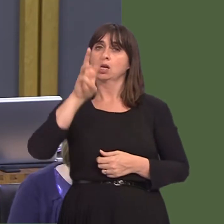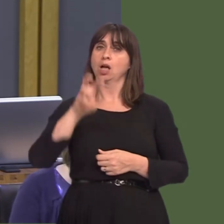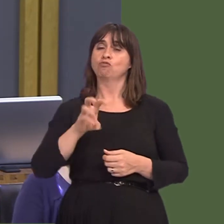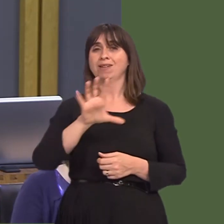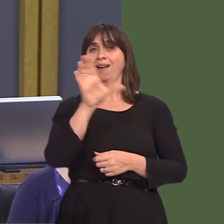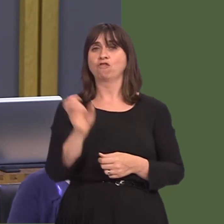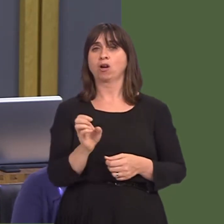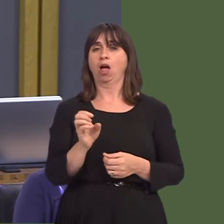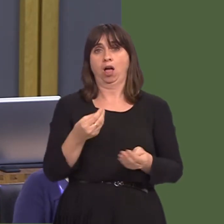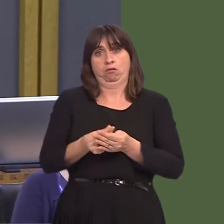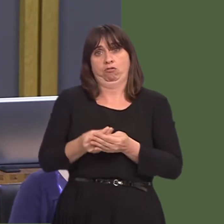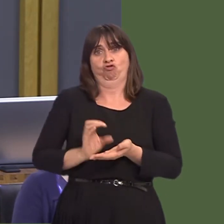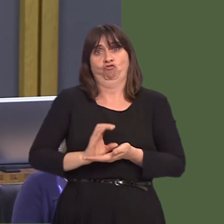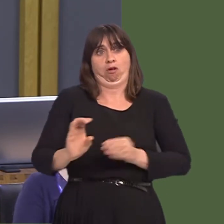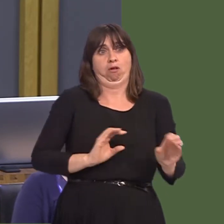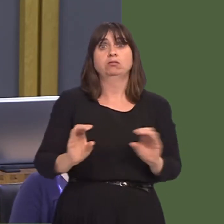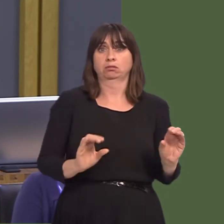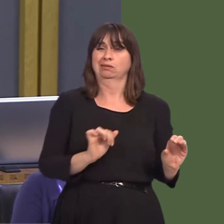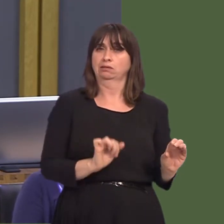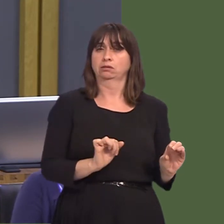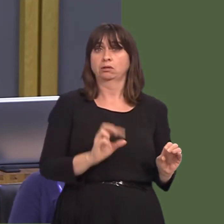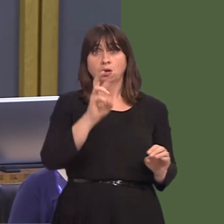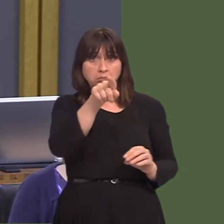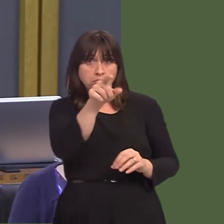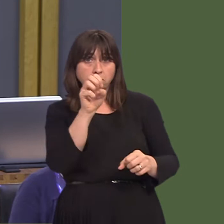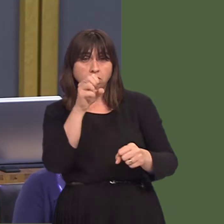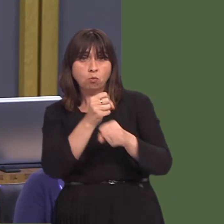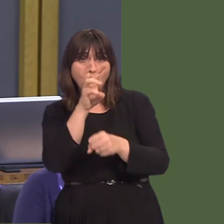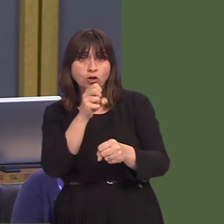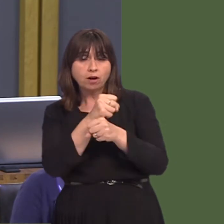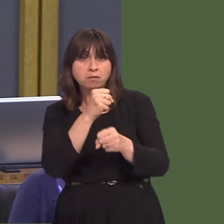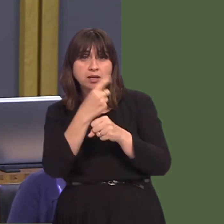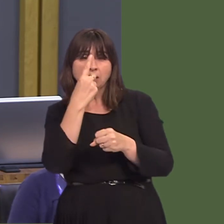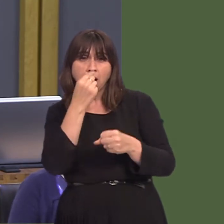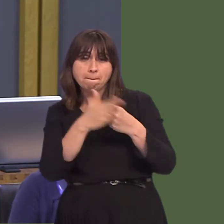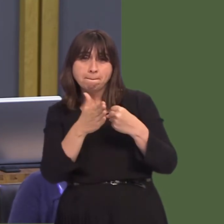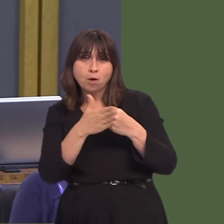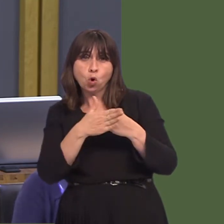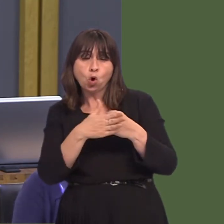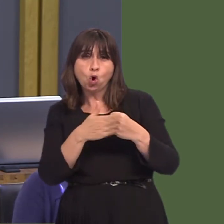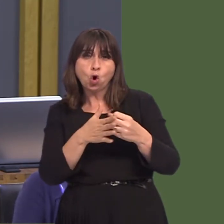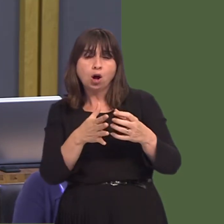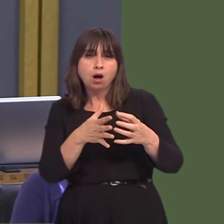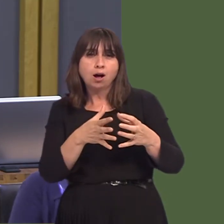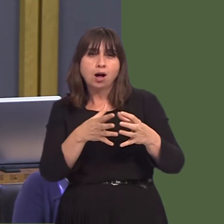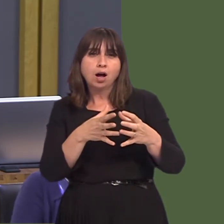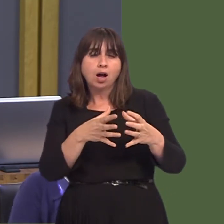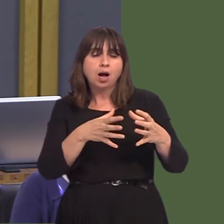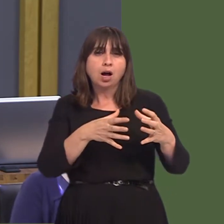scheme, will the Welsh Government look at how further work could take place to build on the community-to-community links?